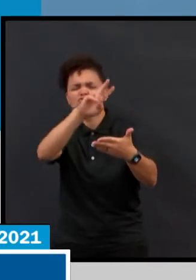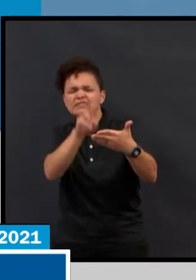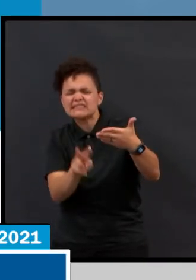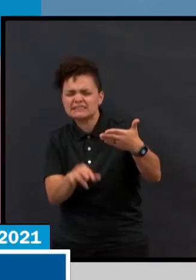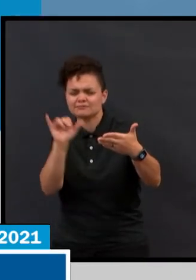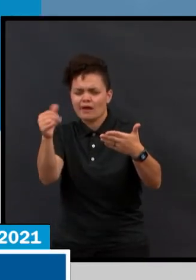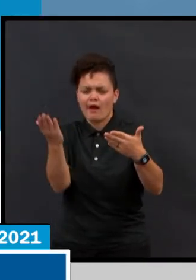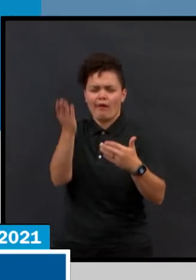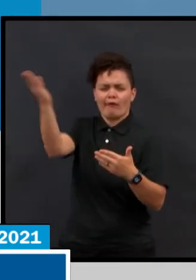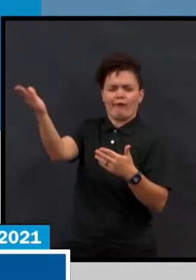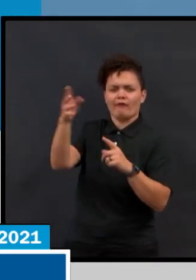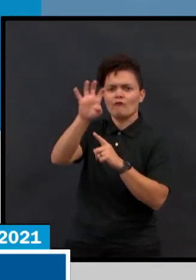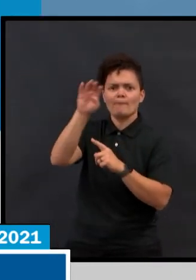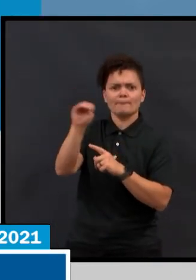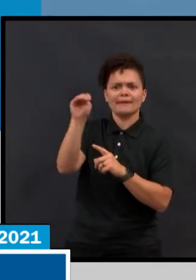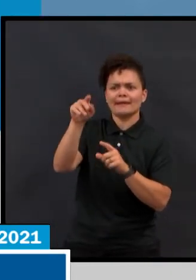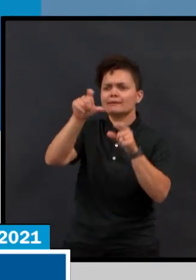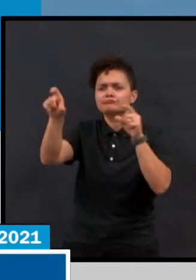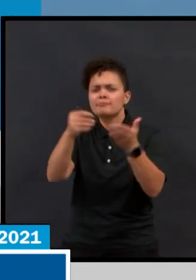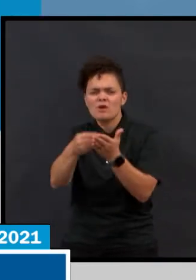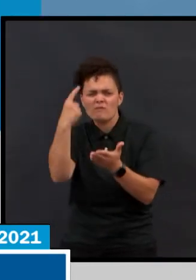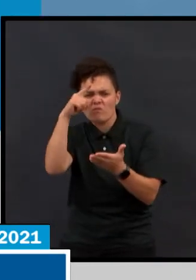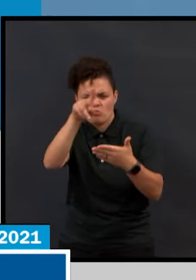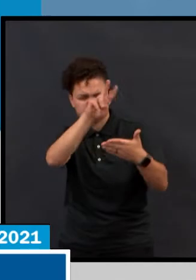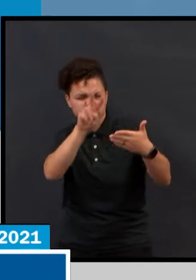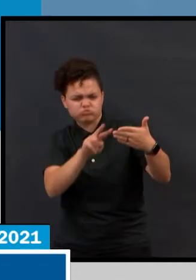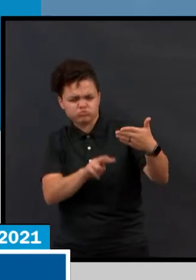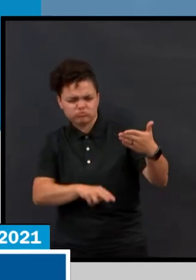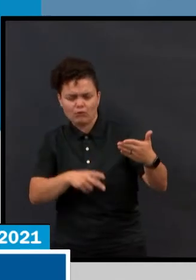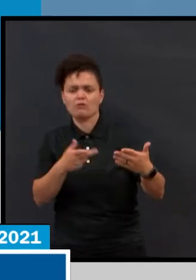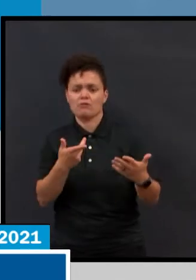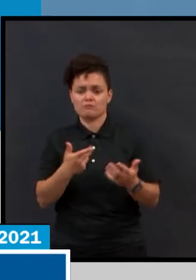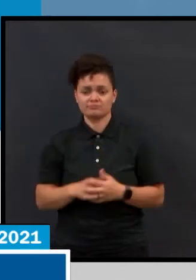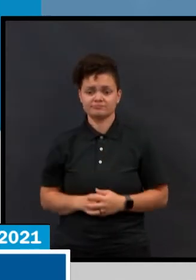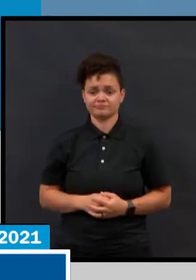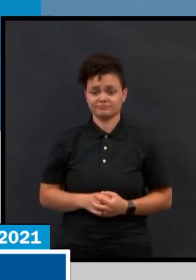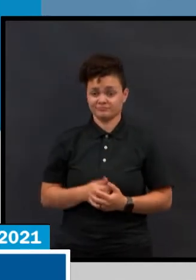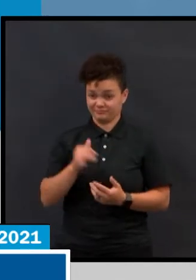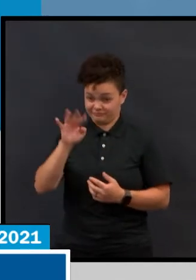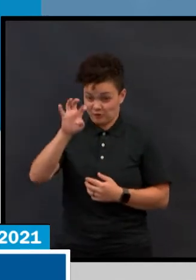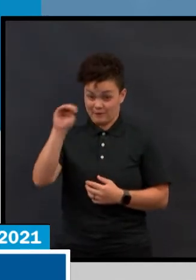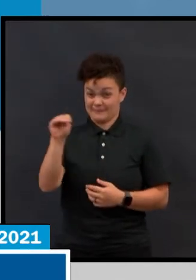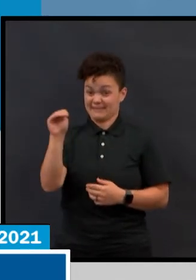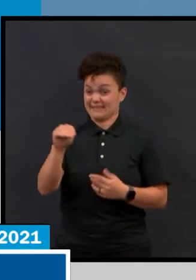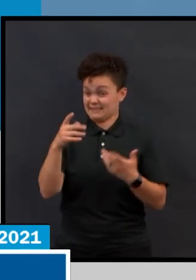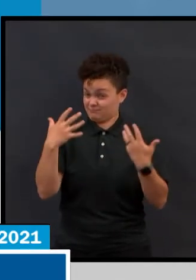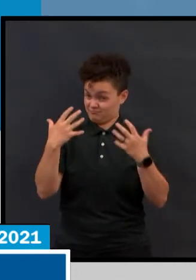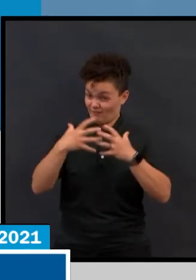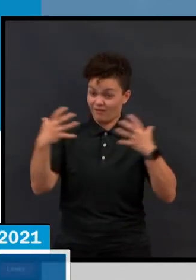over a billion economic impact from a 450 million dollar investment we also are going to create a 50